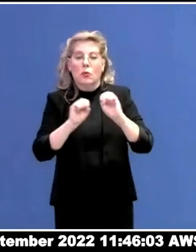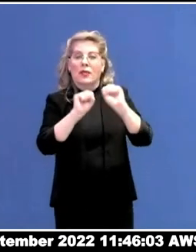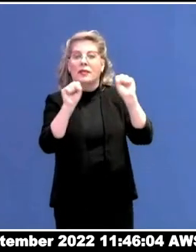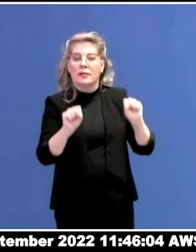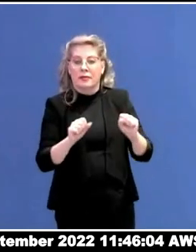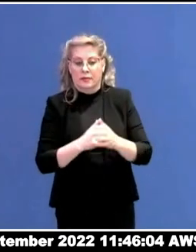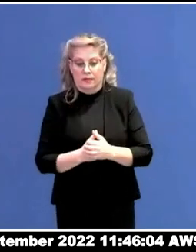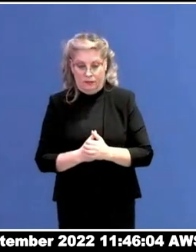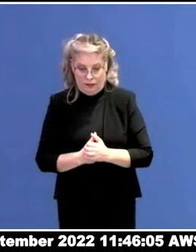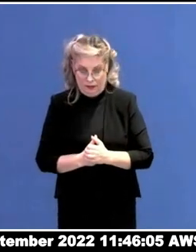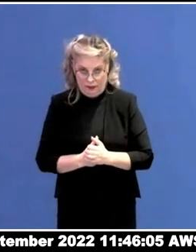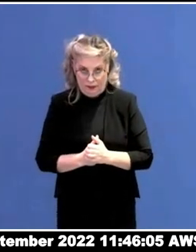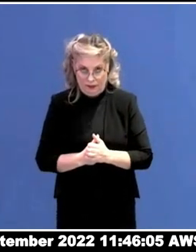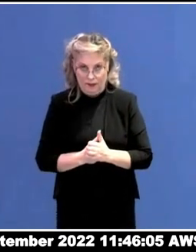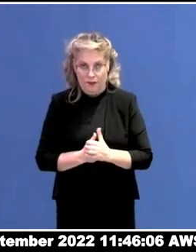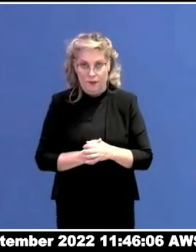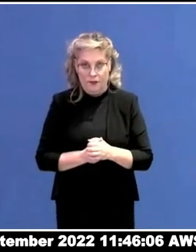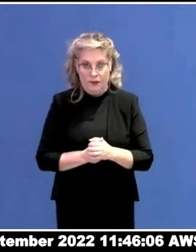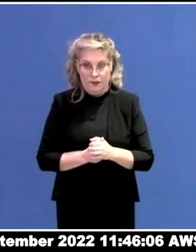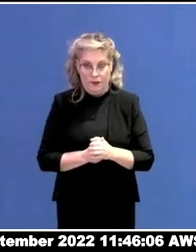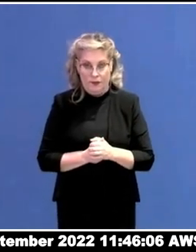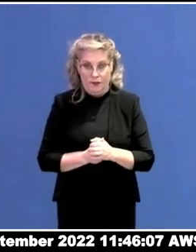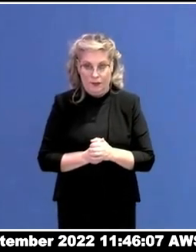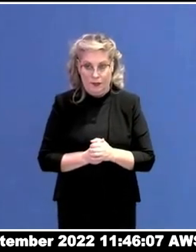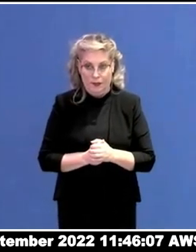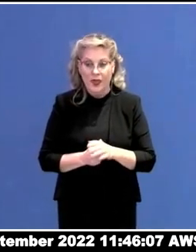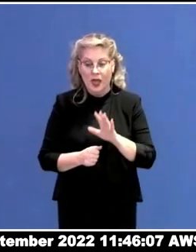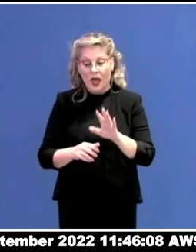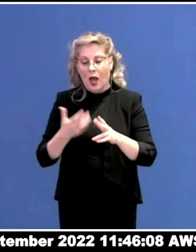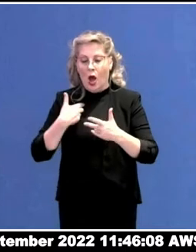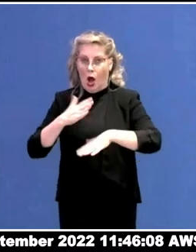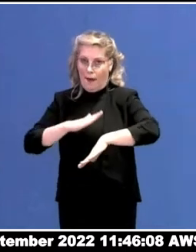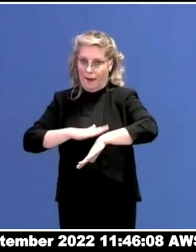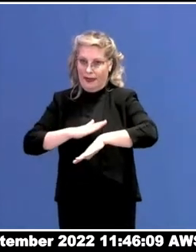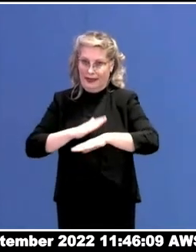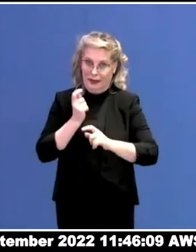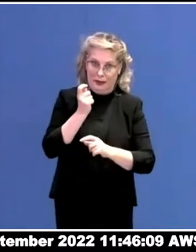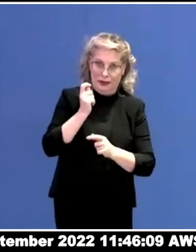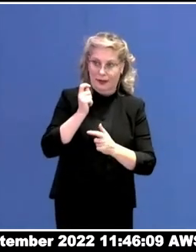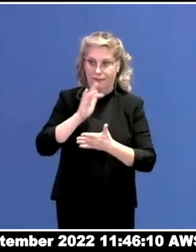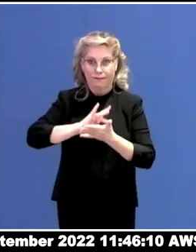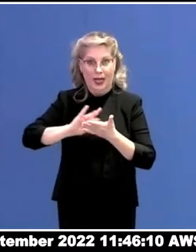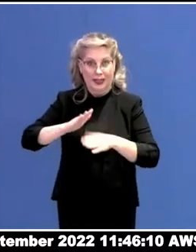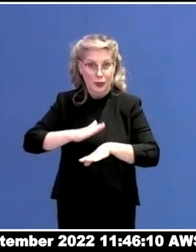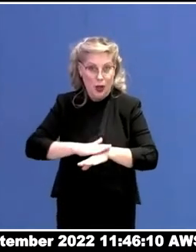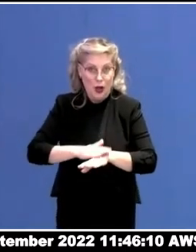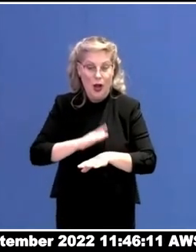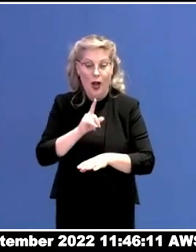And I want to talk about Banksia as well, but before we conclude on Acacia could you -